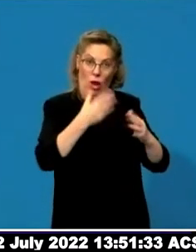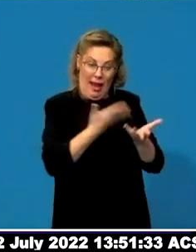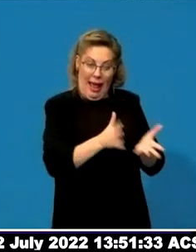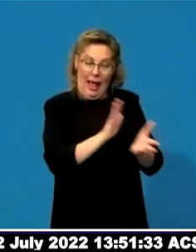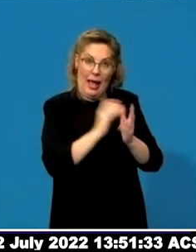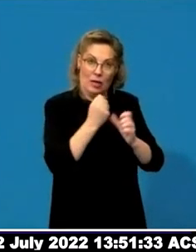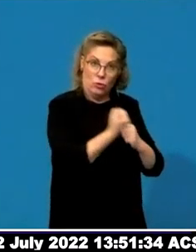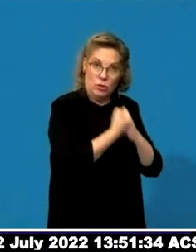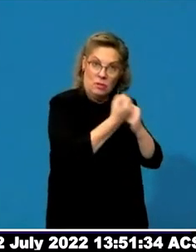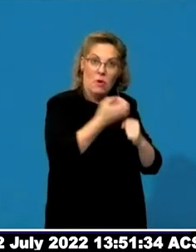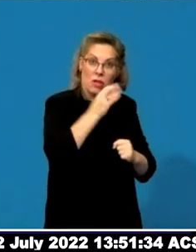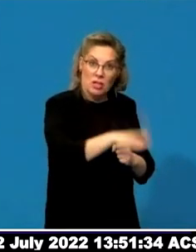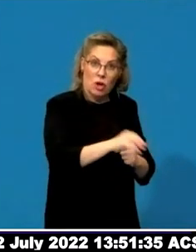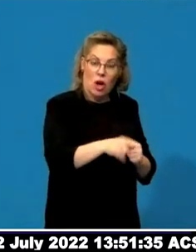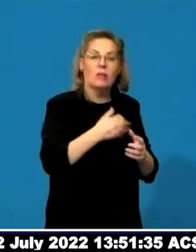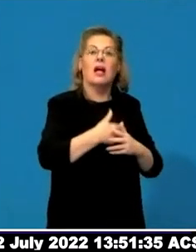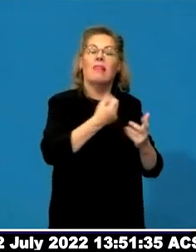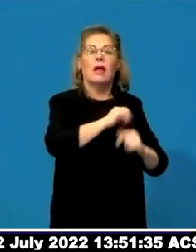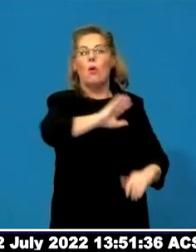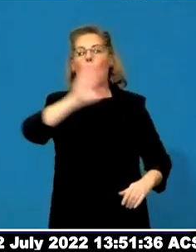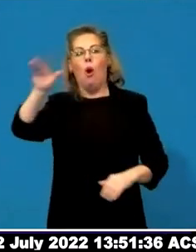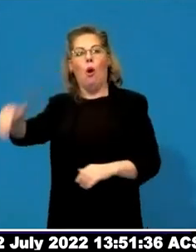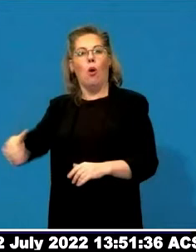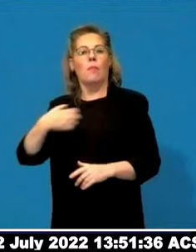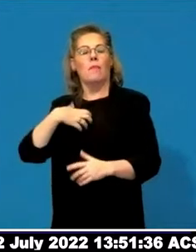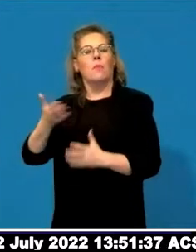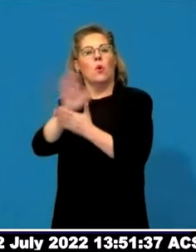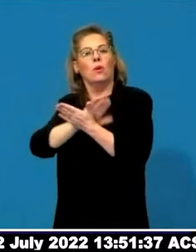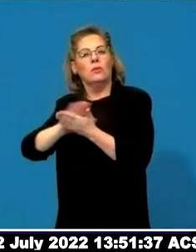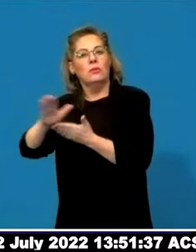and access that therapy than to have the therapist go out to them.